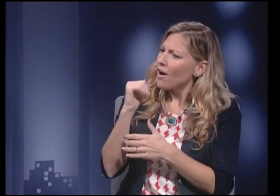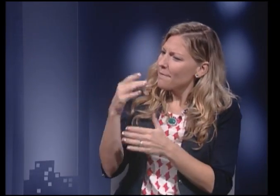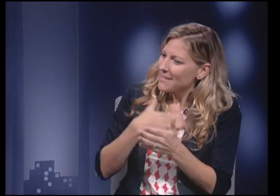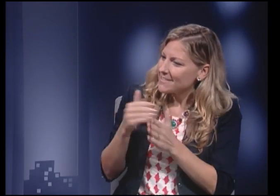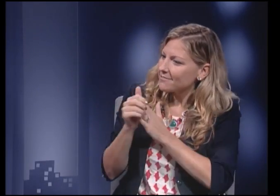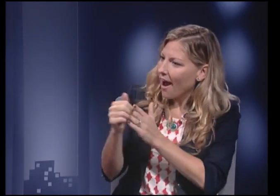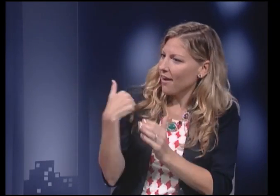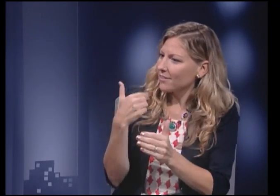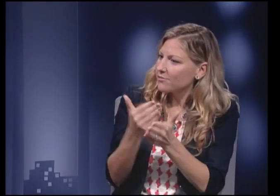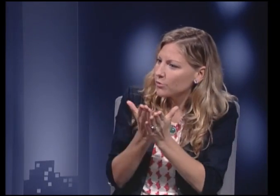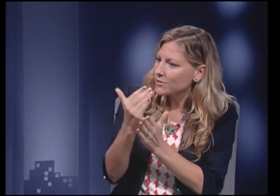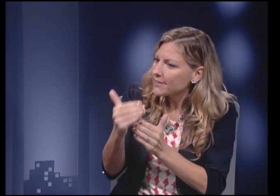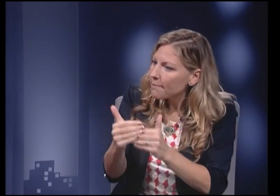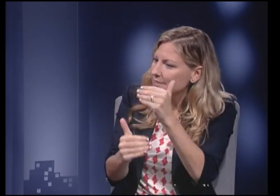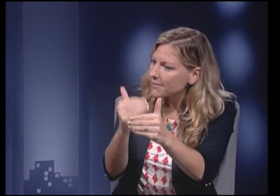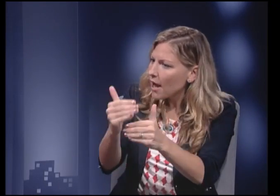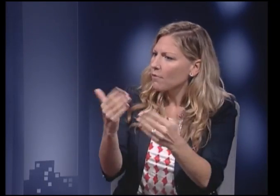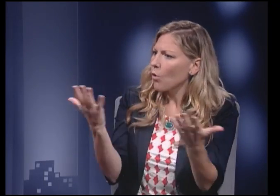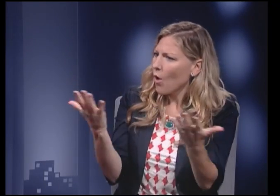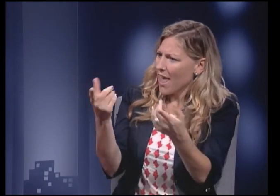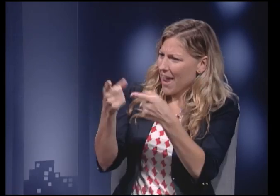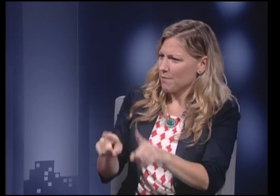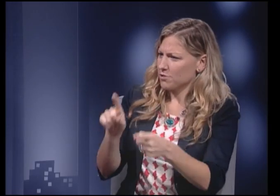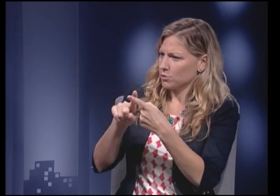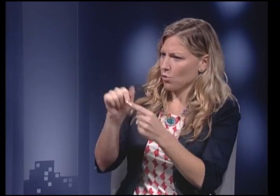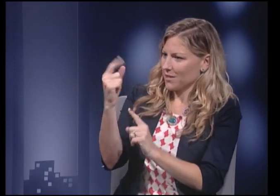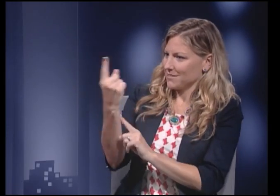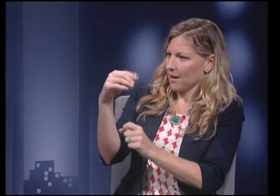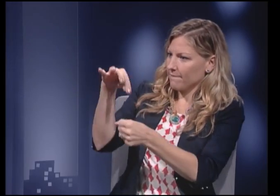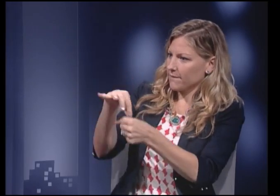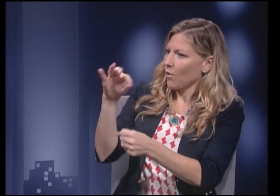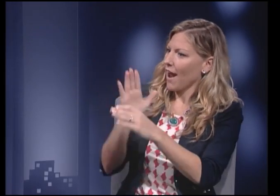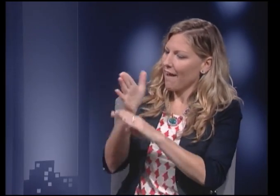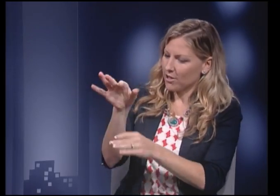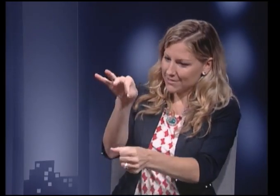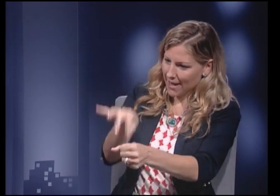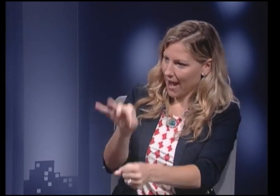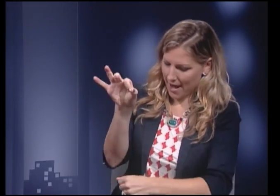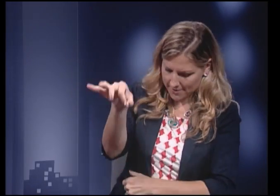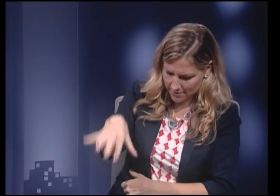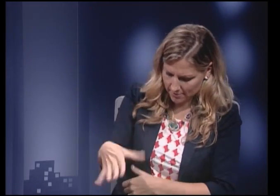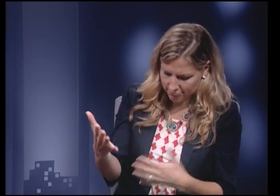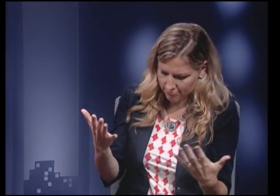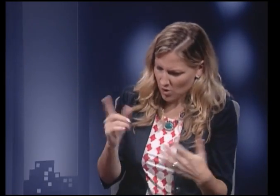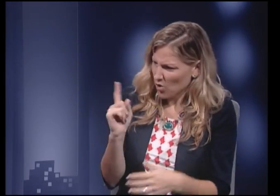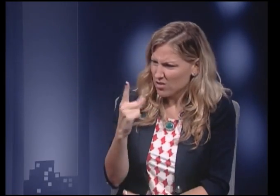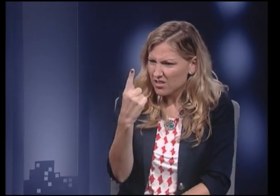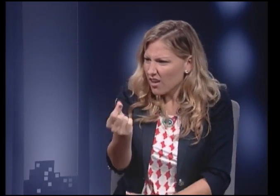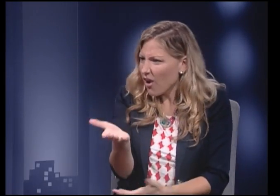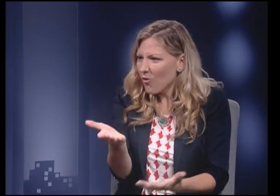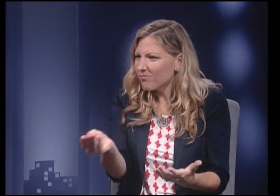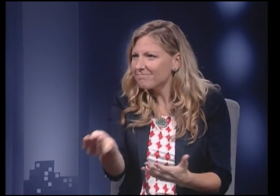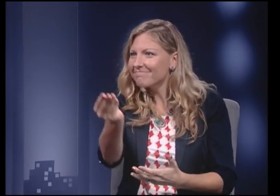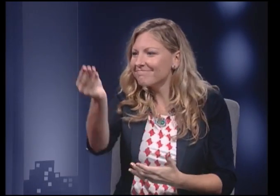so could you guide us step by step to the process? What happens to a single vote after it is cast, where does it go?